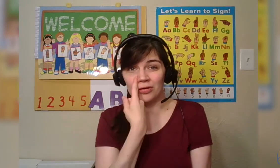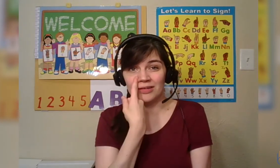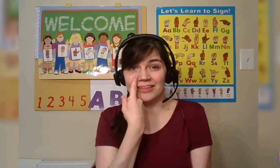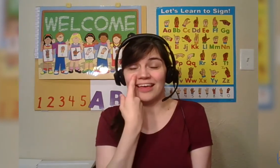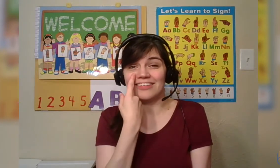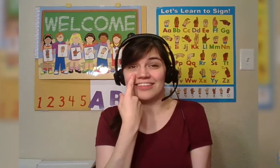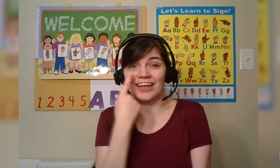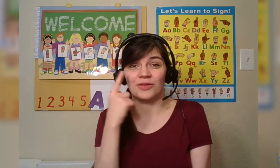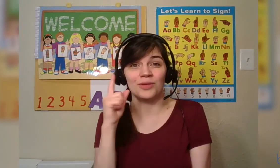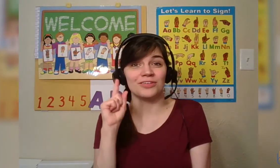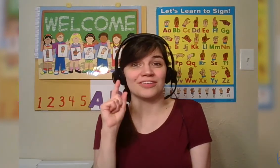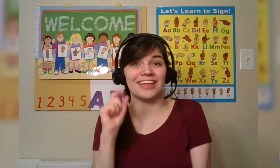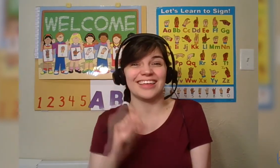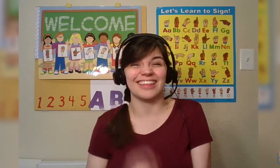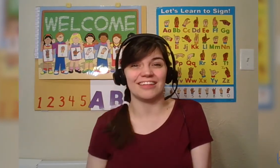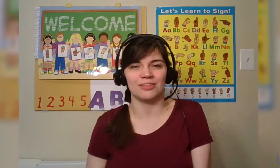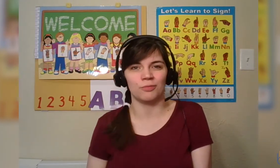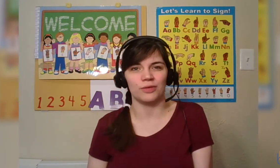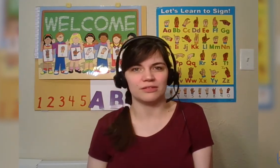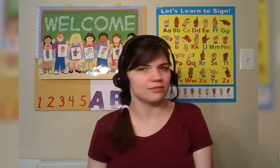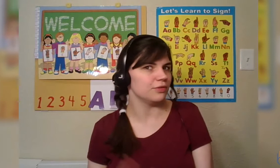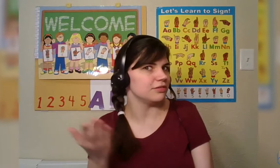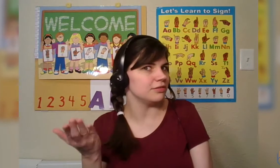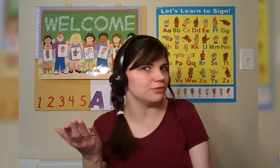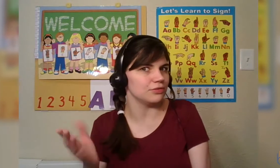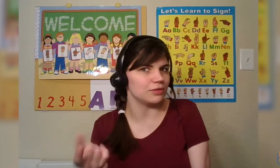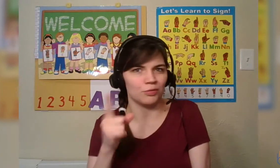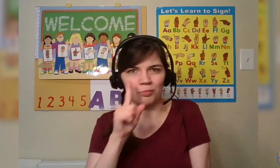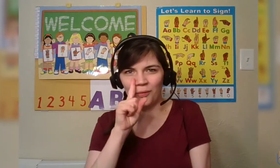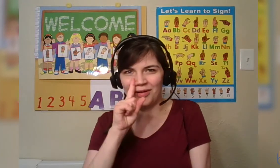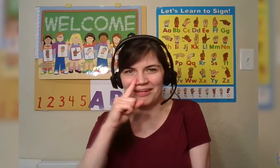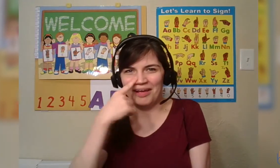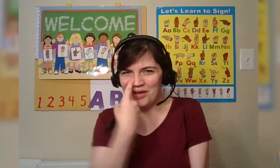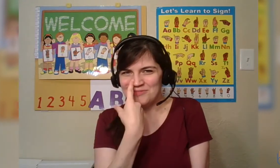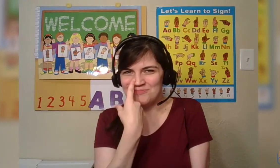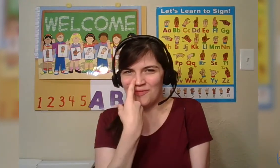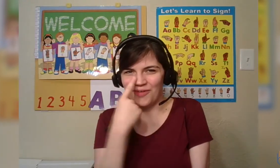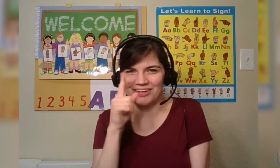Yes, I know what it looks like, and that's the point. What do you do when you're bored? Bored. Bored.